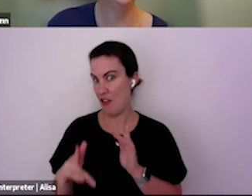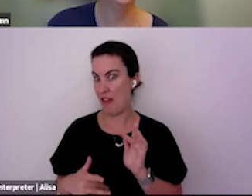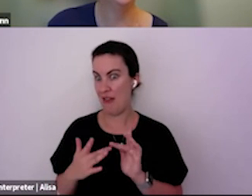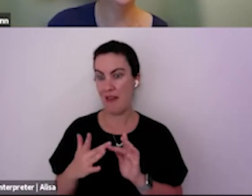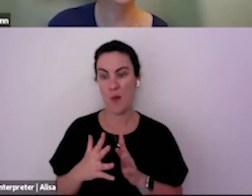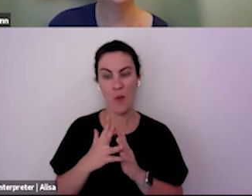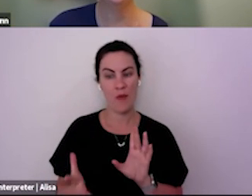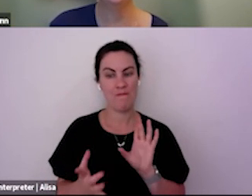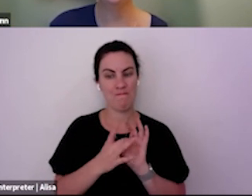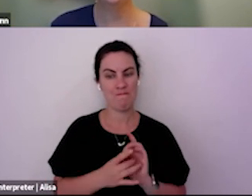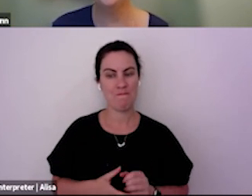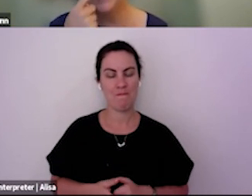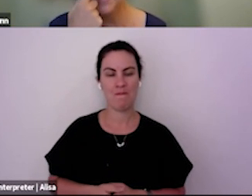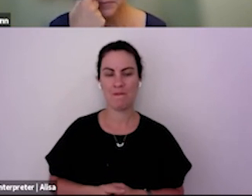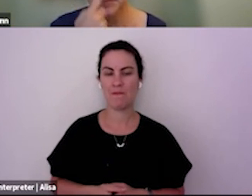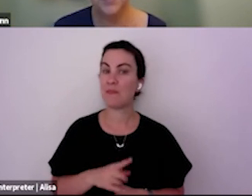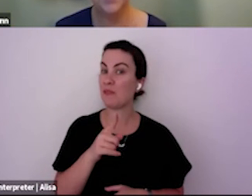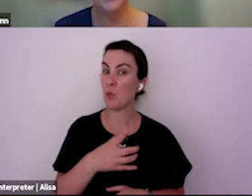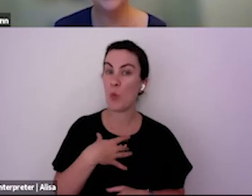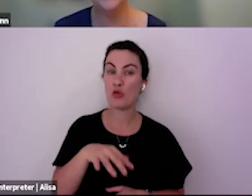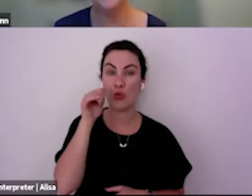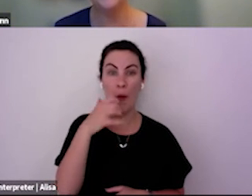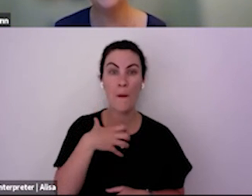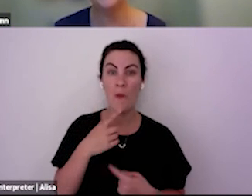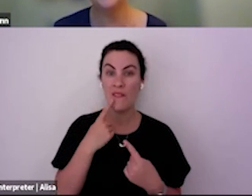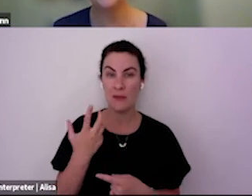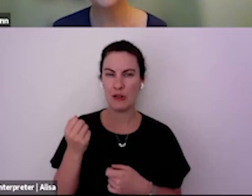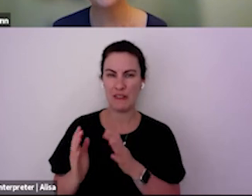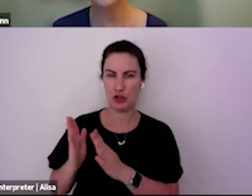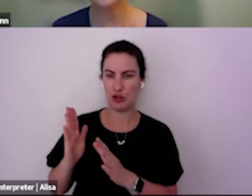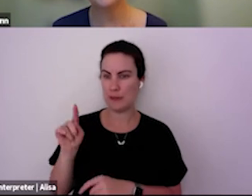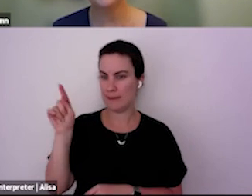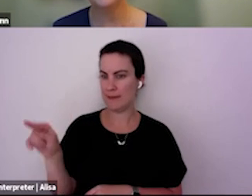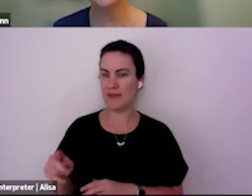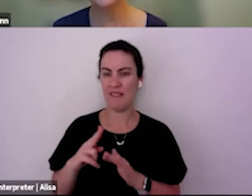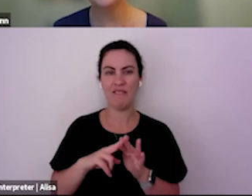There is a fact sheet with more data and in the next couple of weeks we will have something